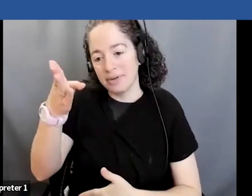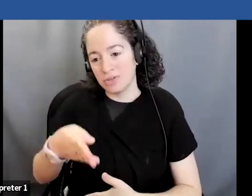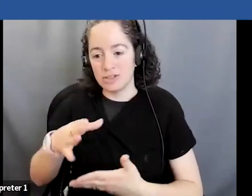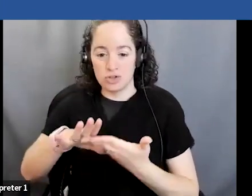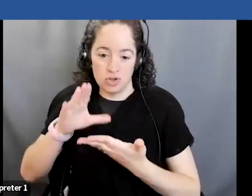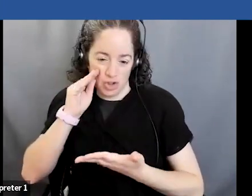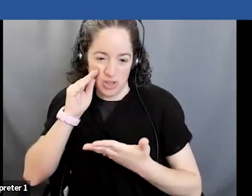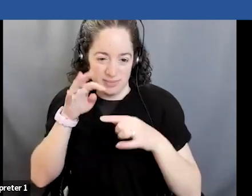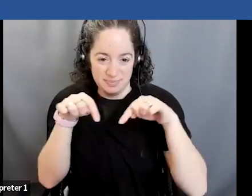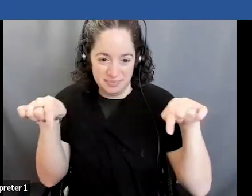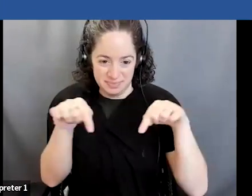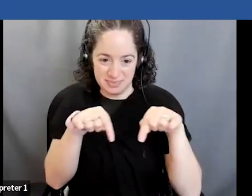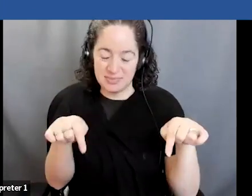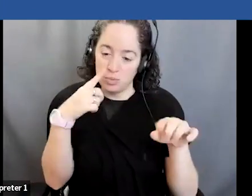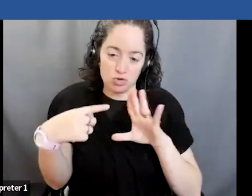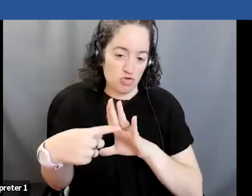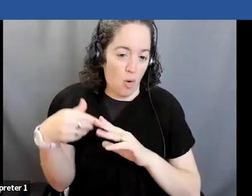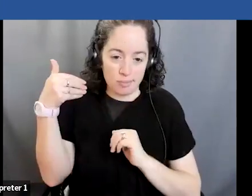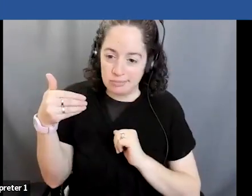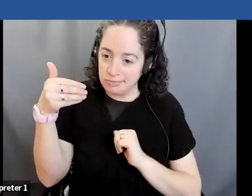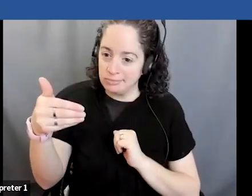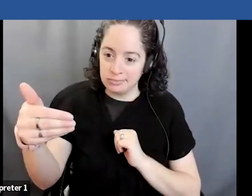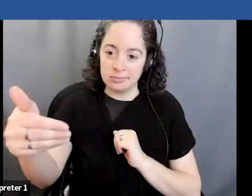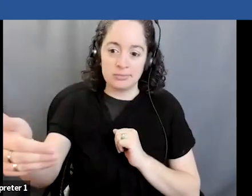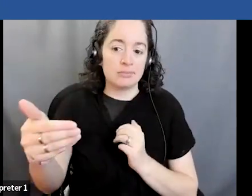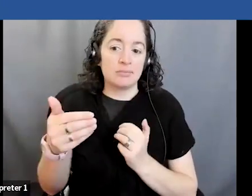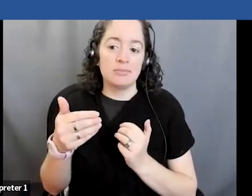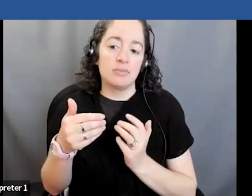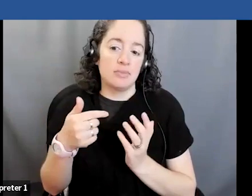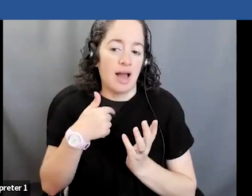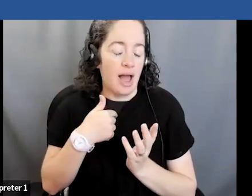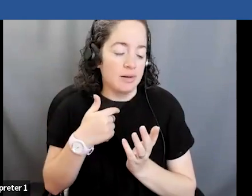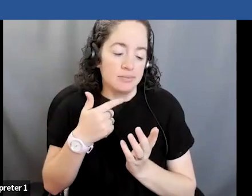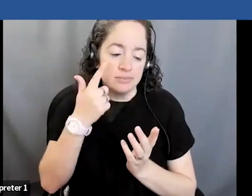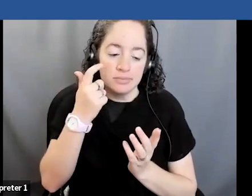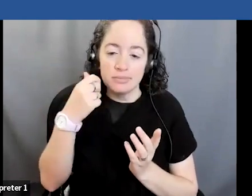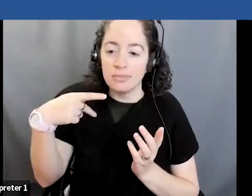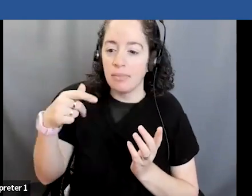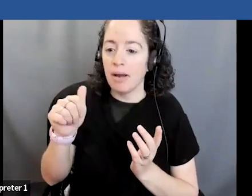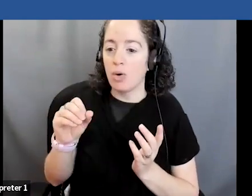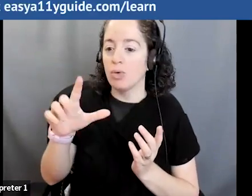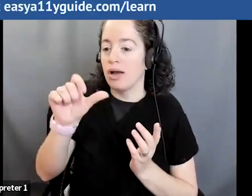This will be repeated several times during the presentation, and I'm sure that Paola will post the link in the chat.